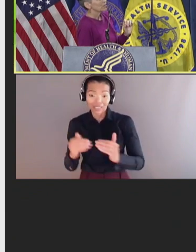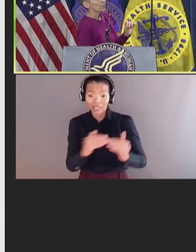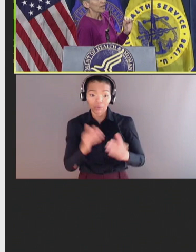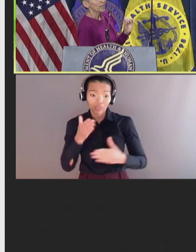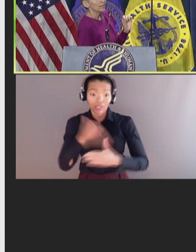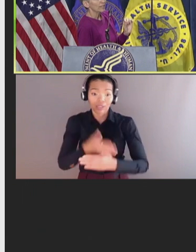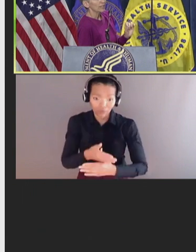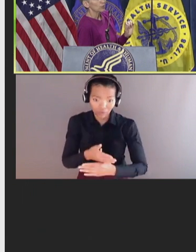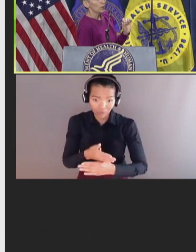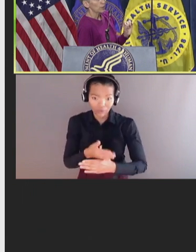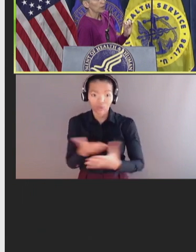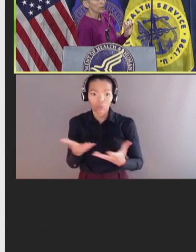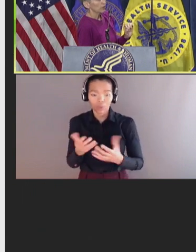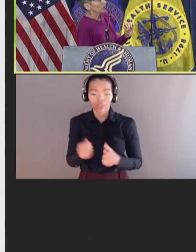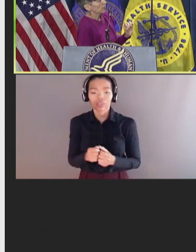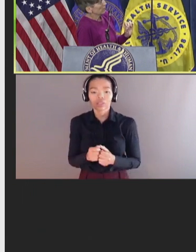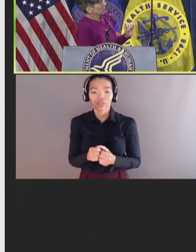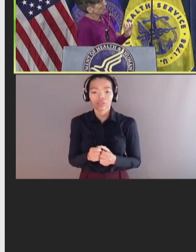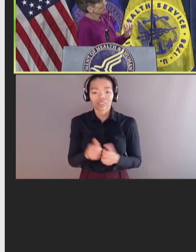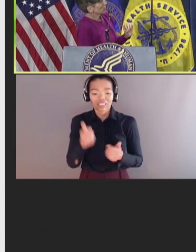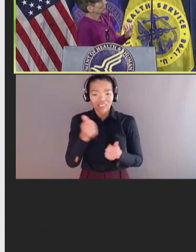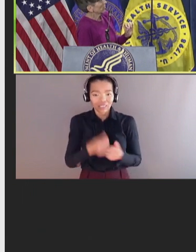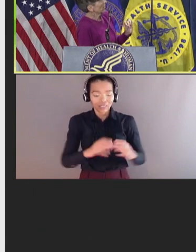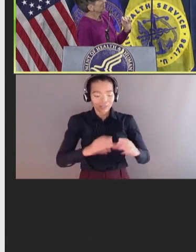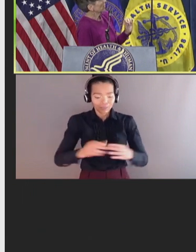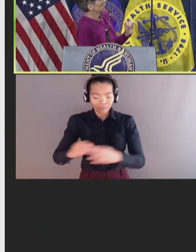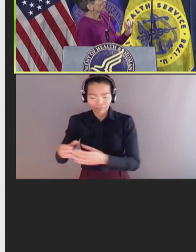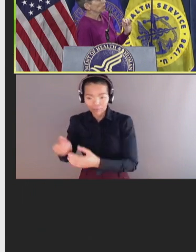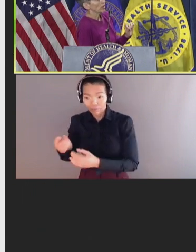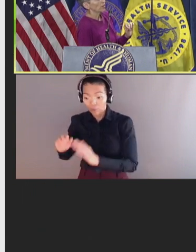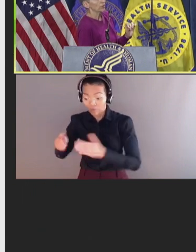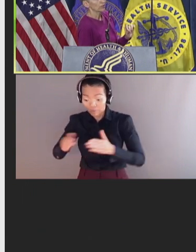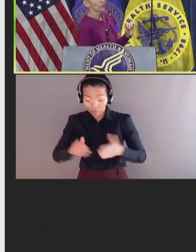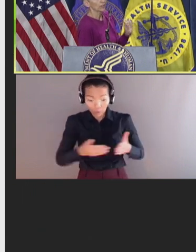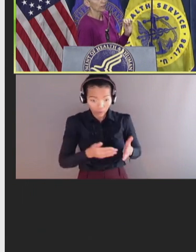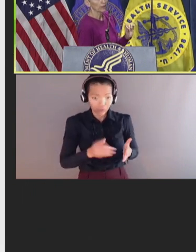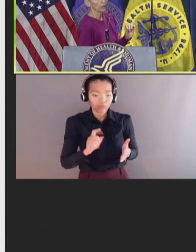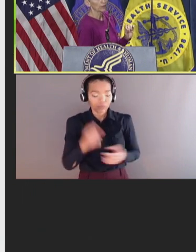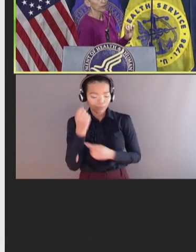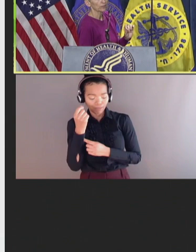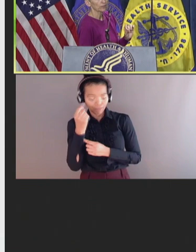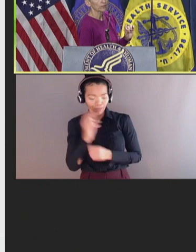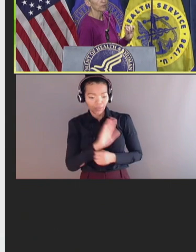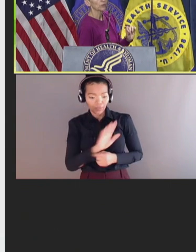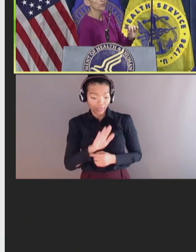understand each population of focus and their core challenges and priorities. There's a whole set of